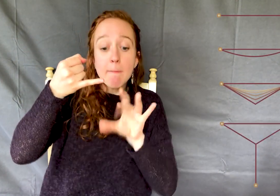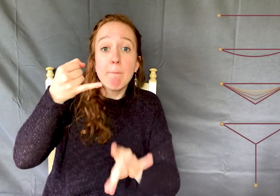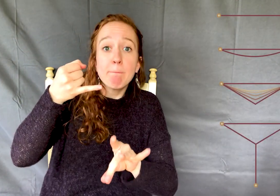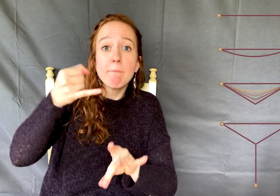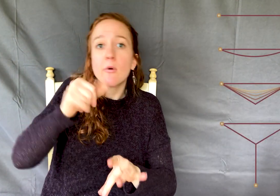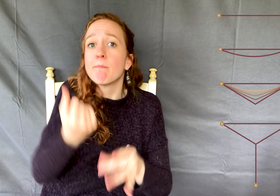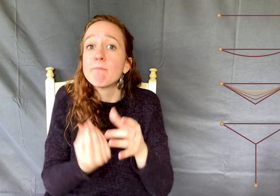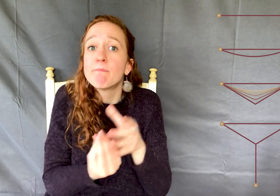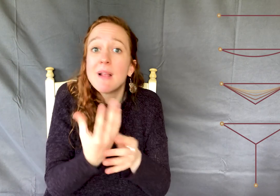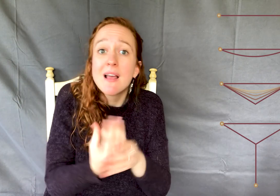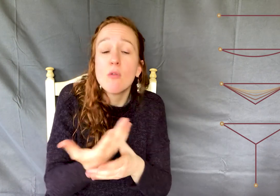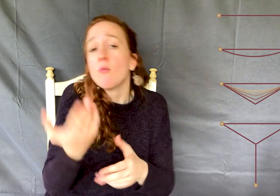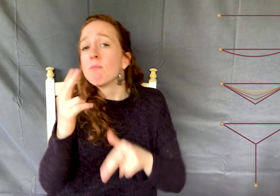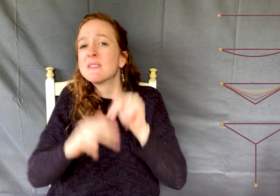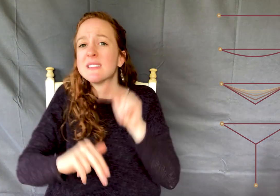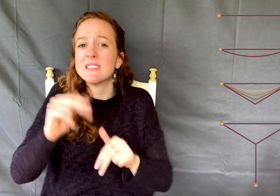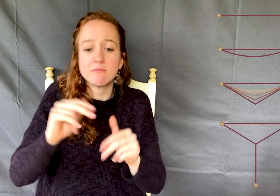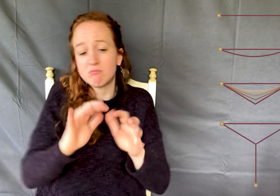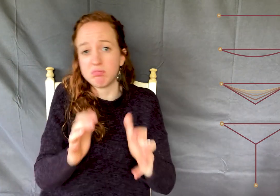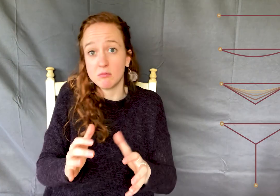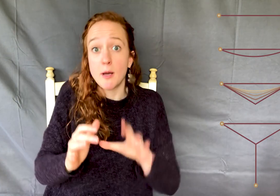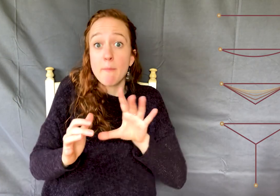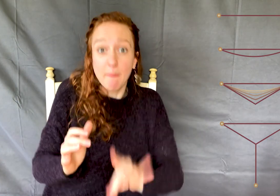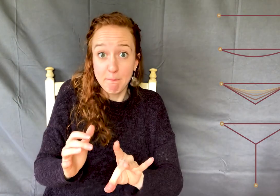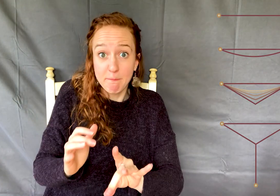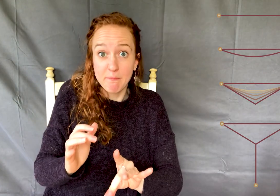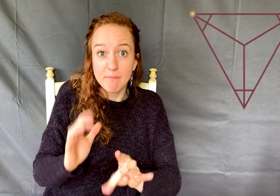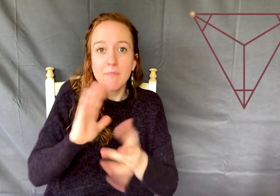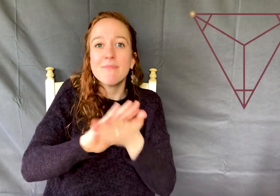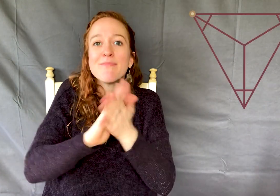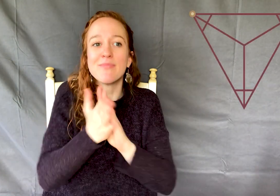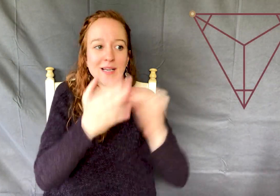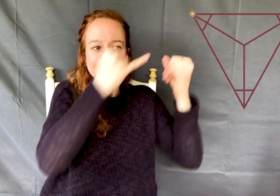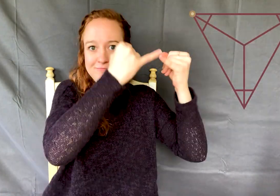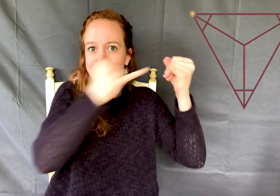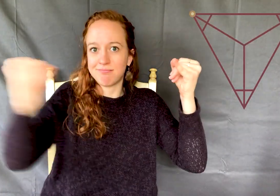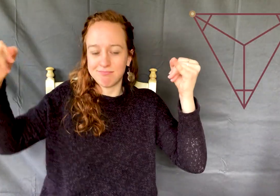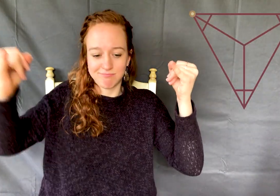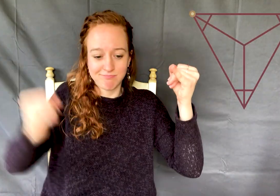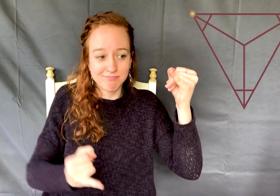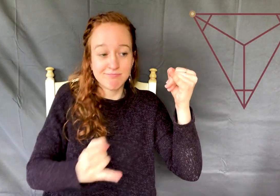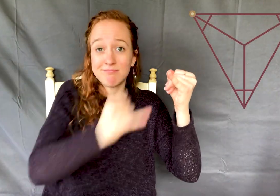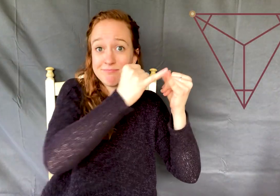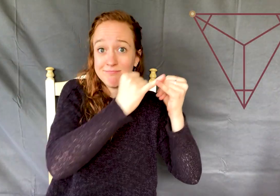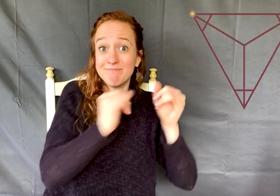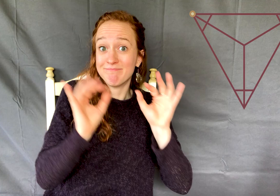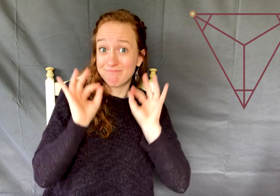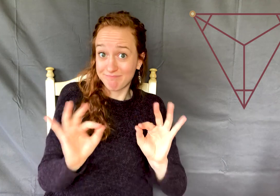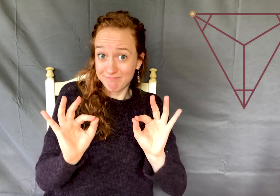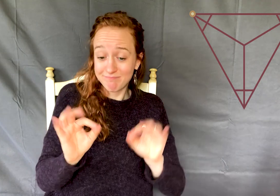And, the spider anchors it to surrounding vegetation or solid structures.